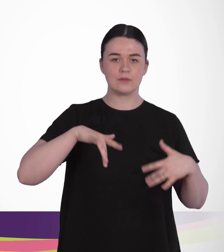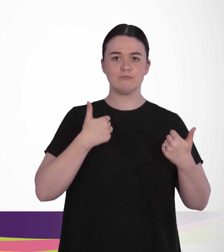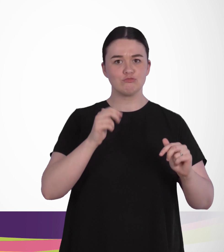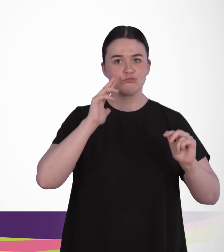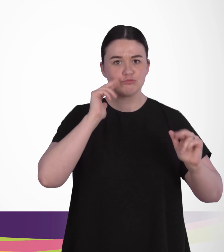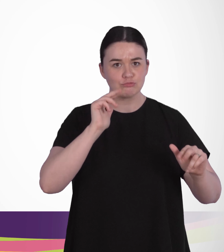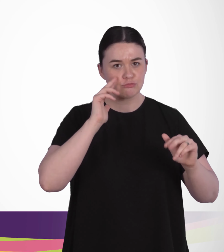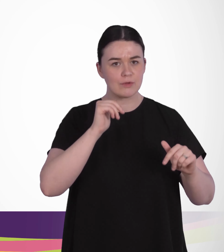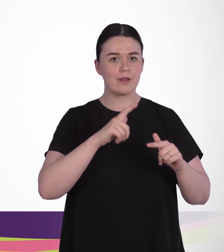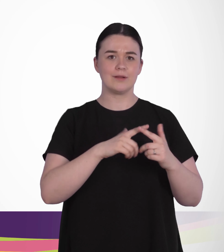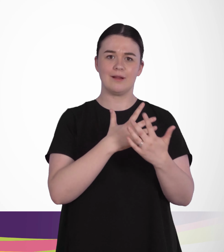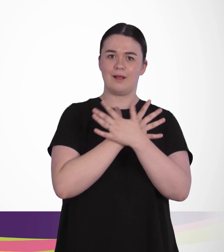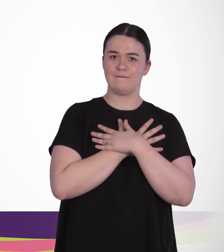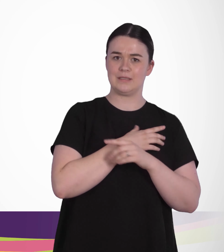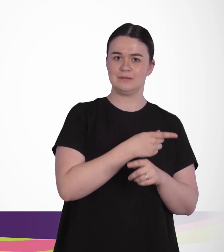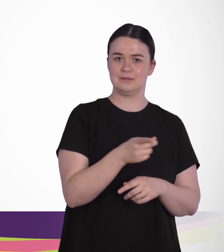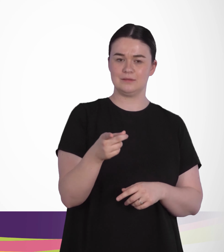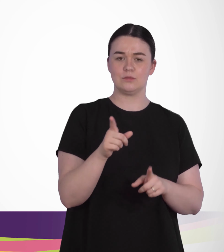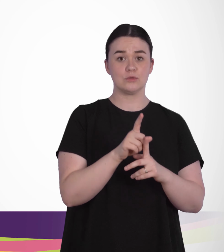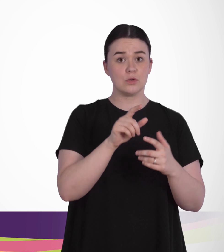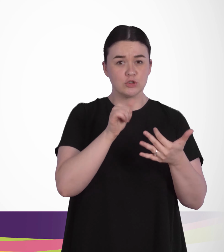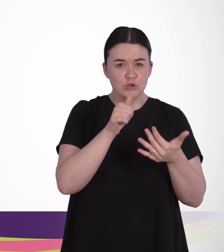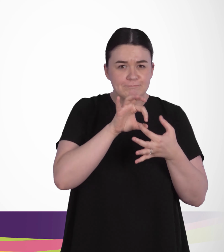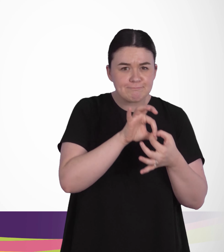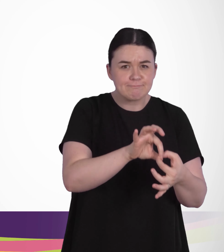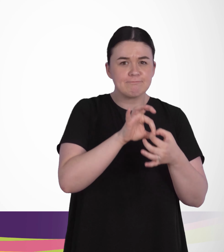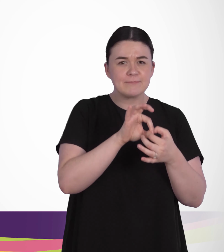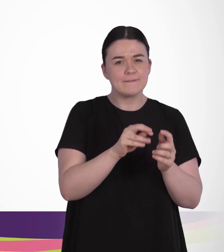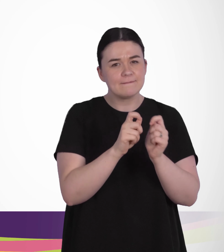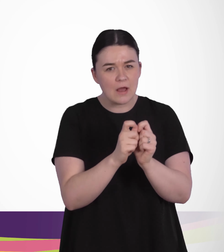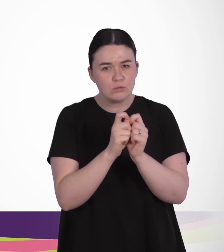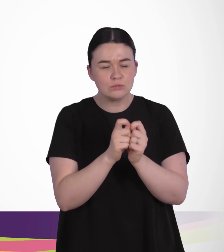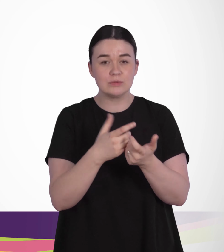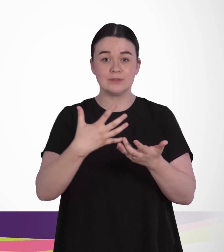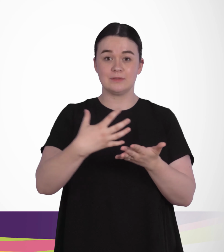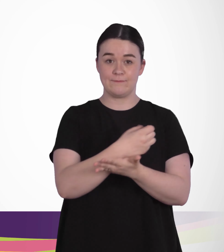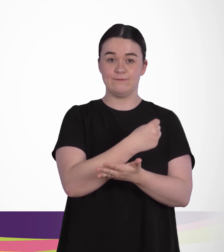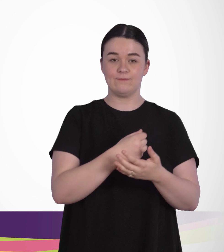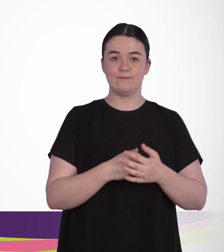nurtured and loved; connected; valued; safe;